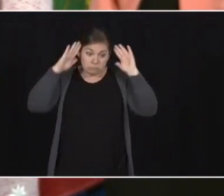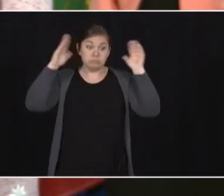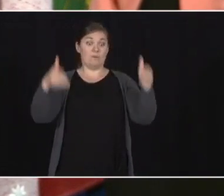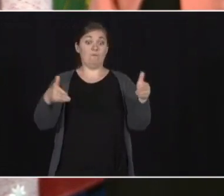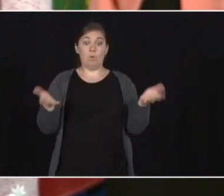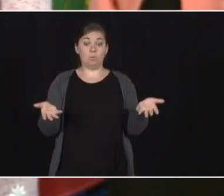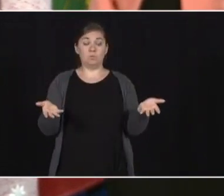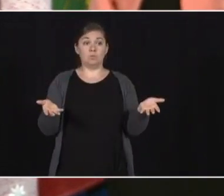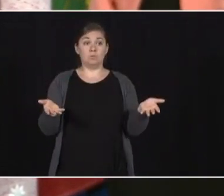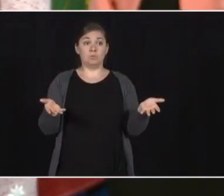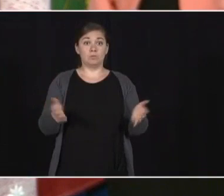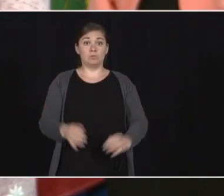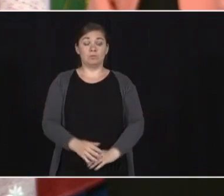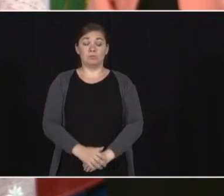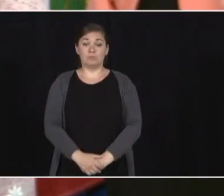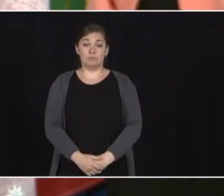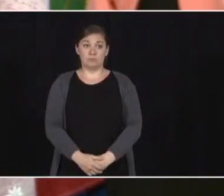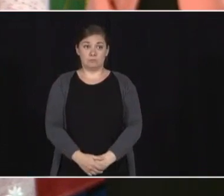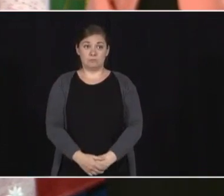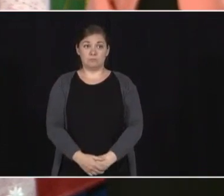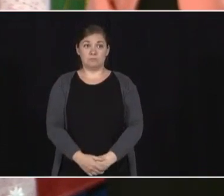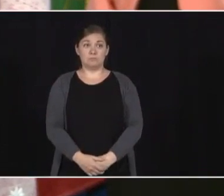Last question.